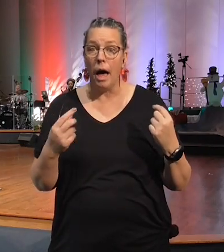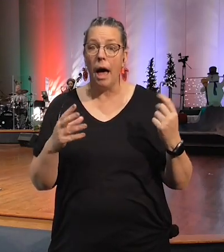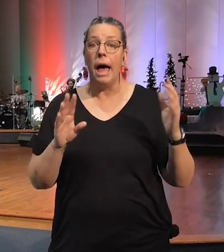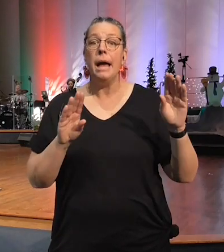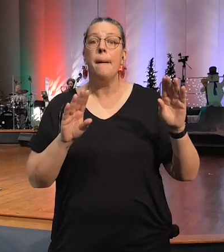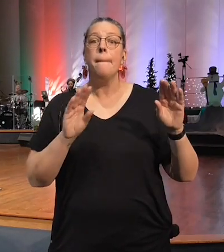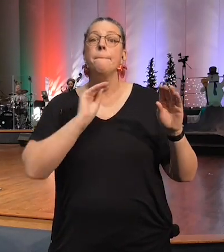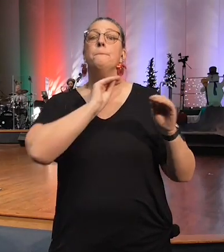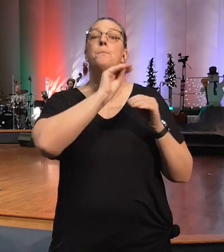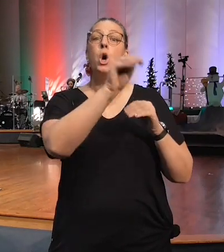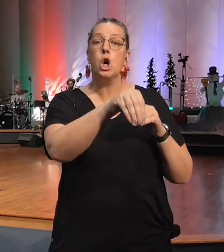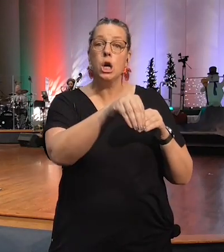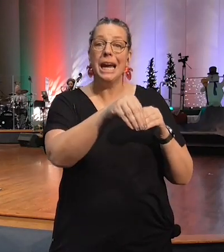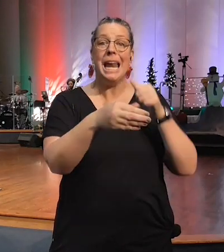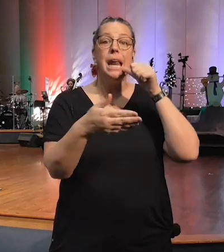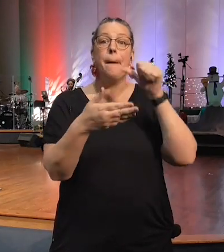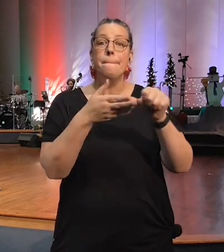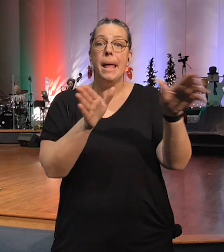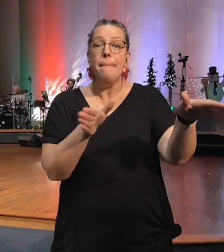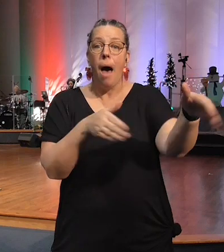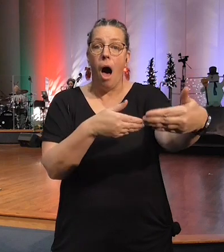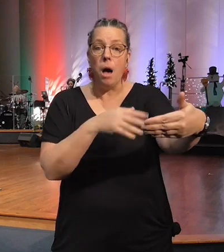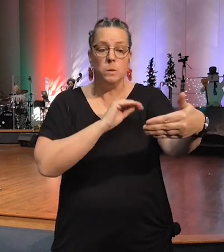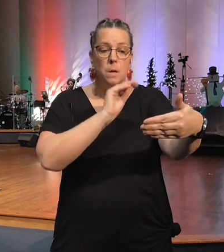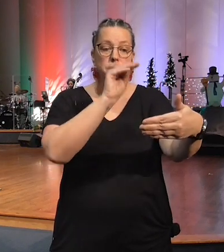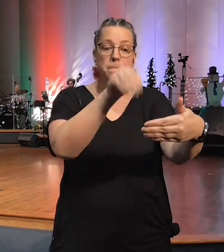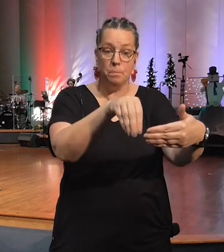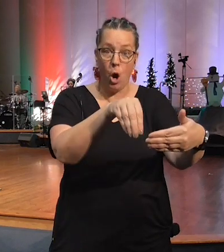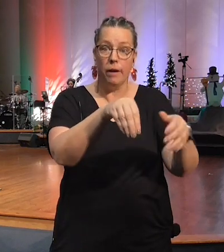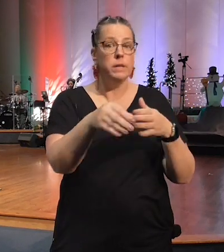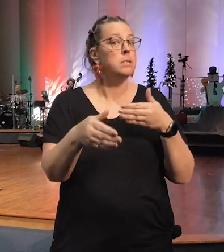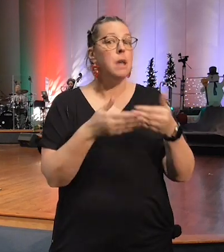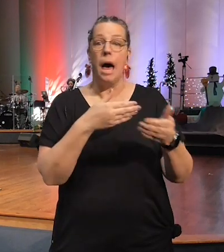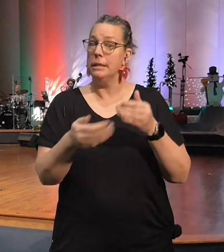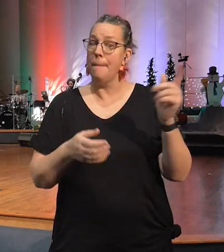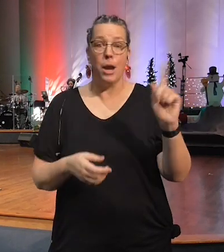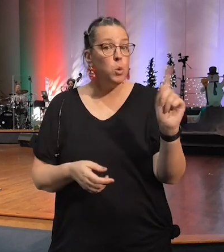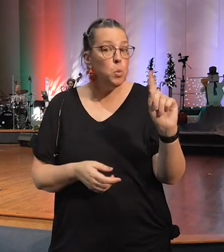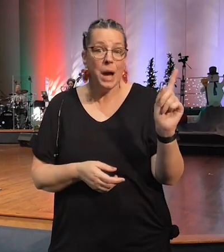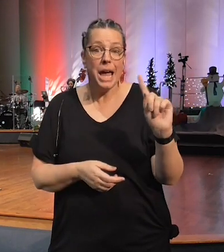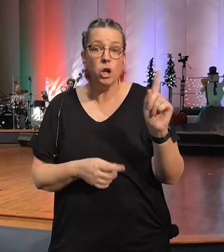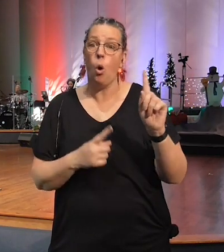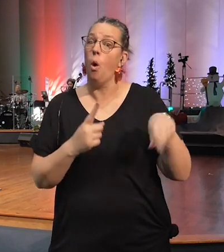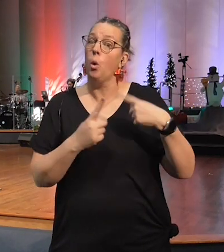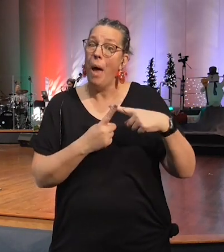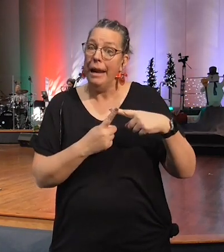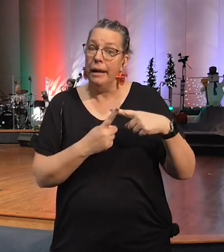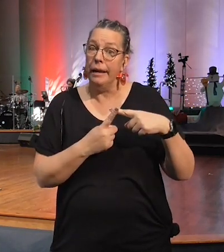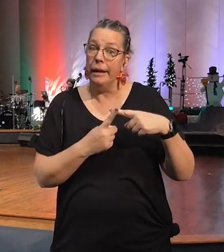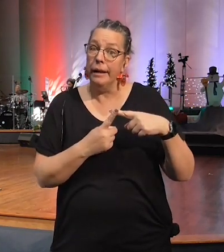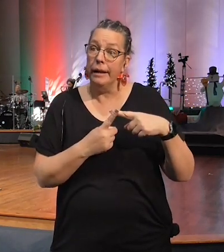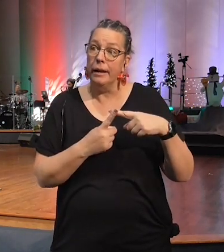all of you all you have to do is get it to a mailbox if you get your letter to a mailbox